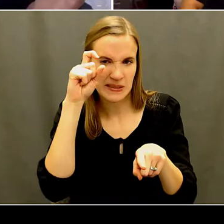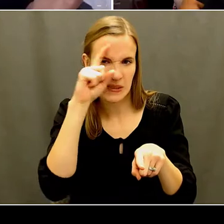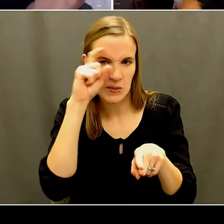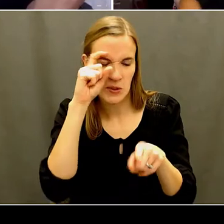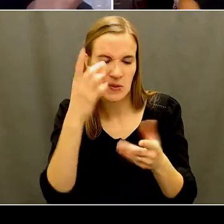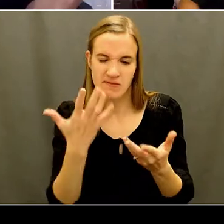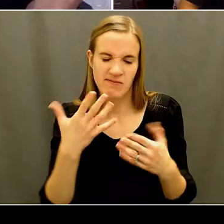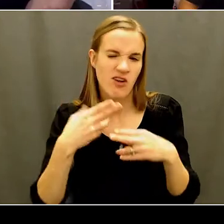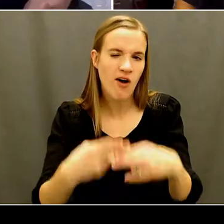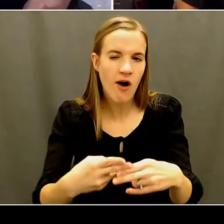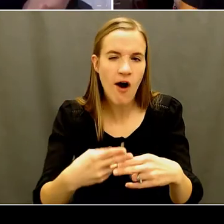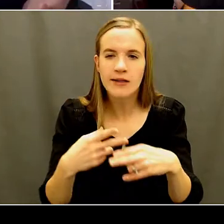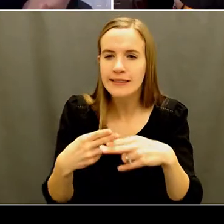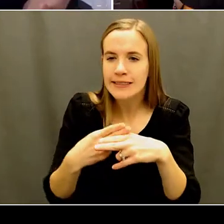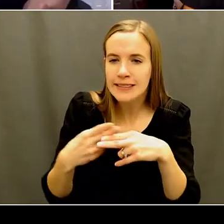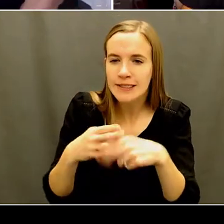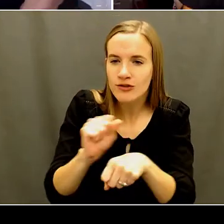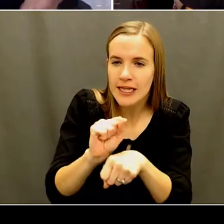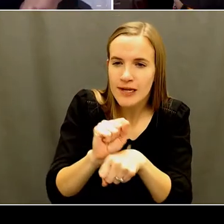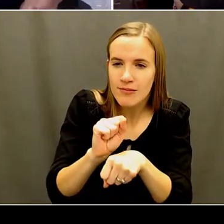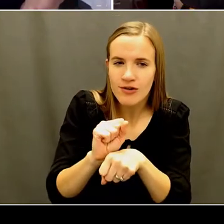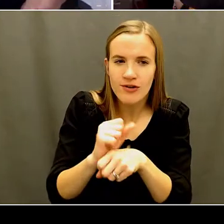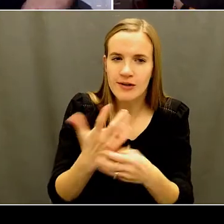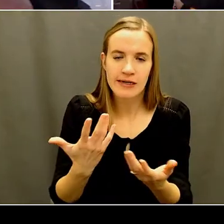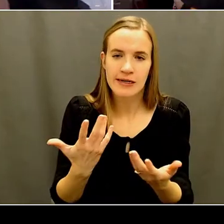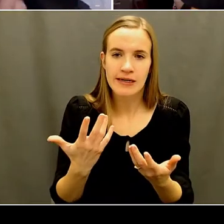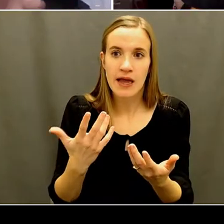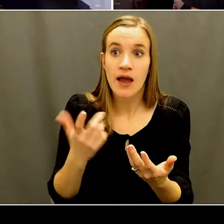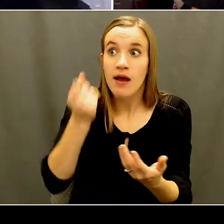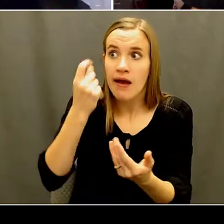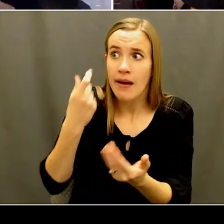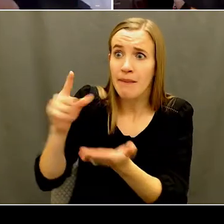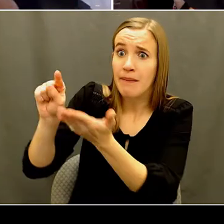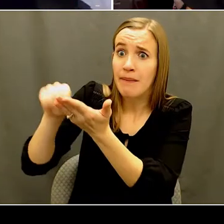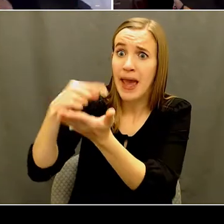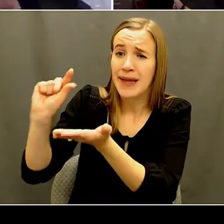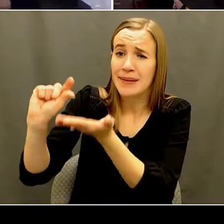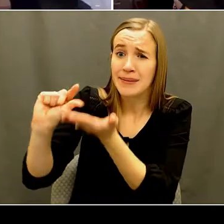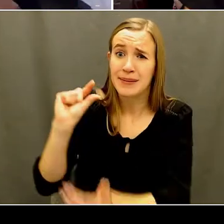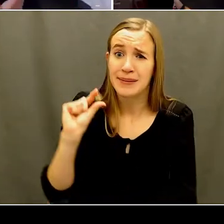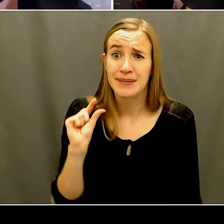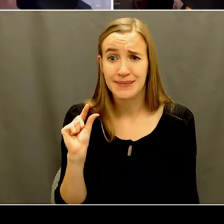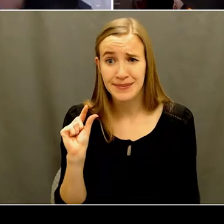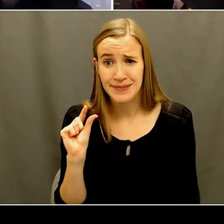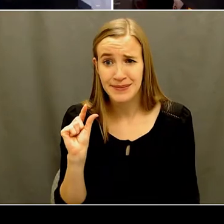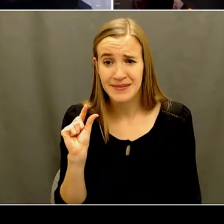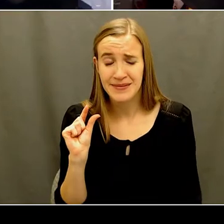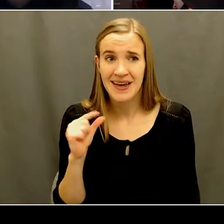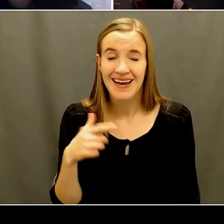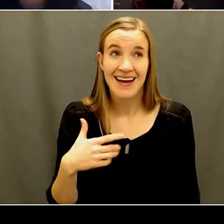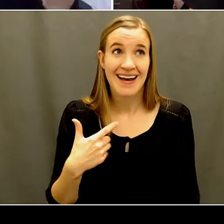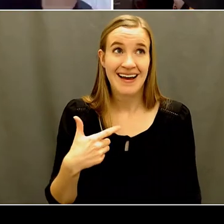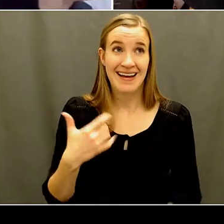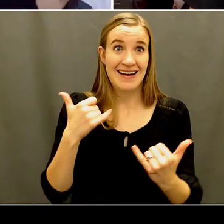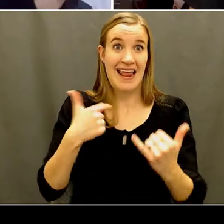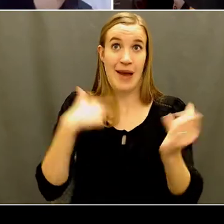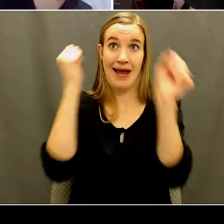about like, what I would offer somebody else in my position, right? If somebody did this, to me at AAPD I would be like, how could you offer someone a salary